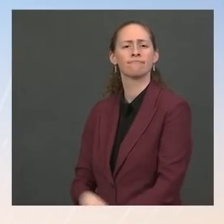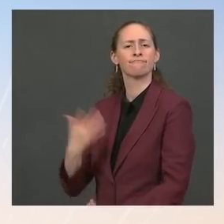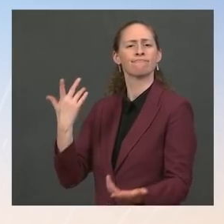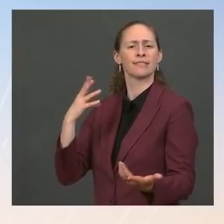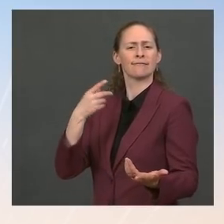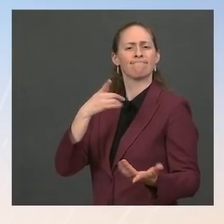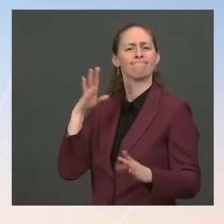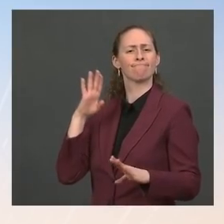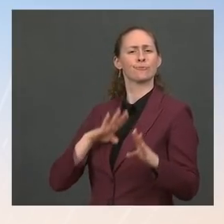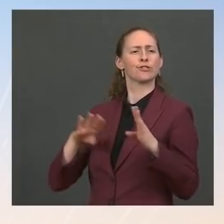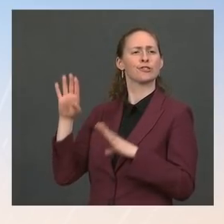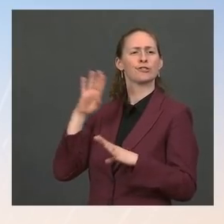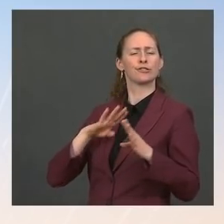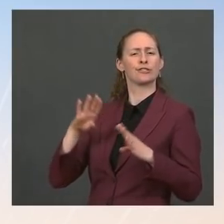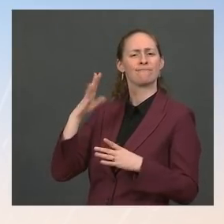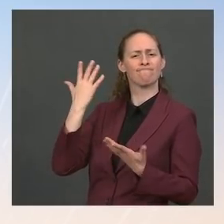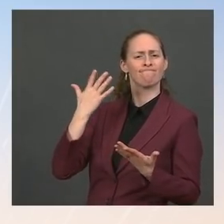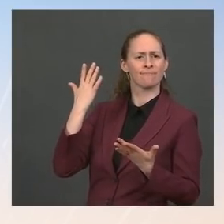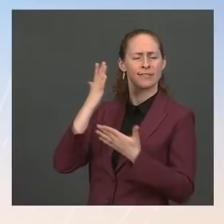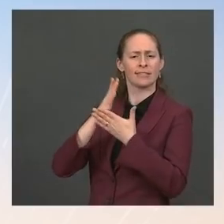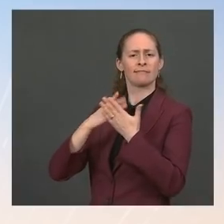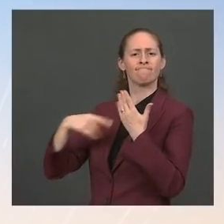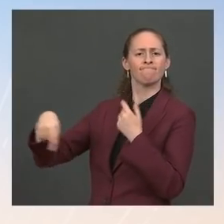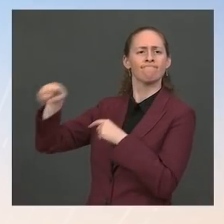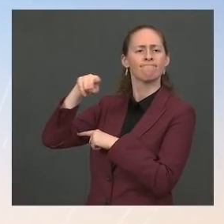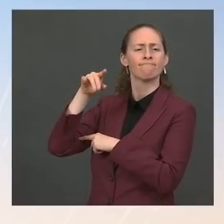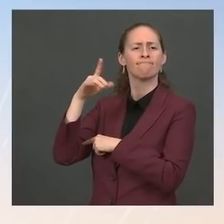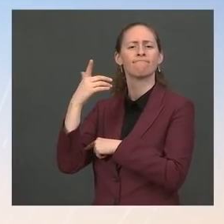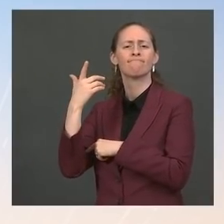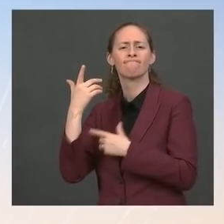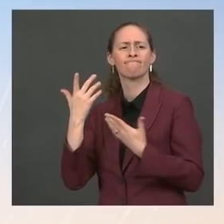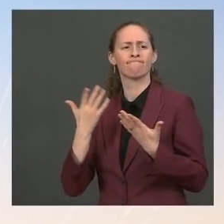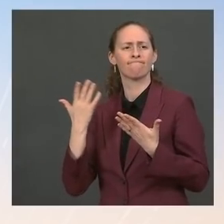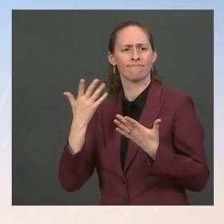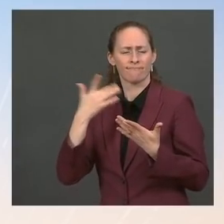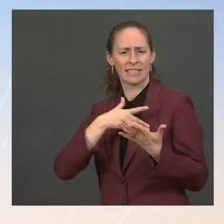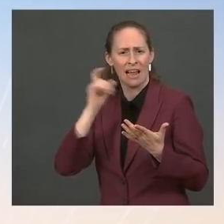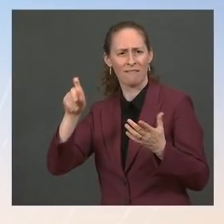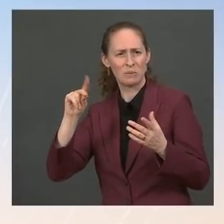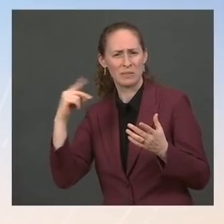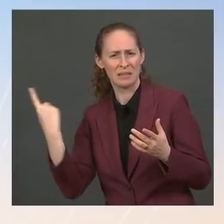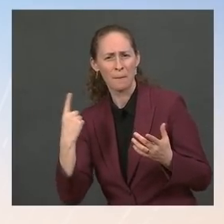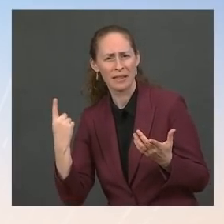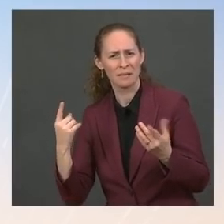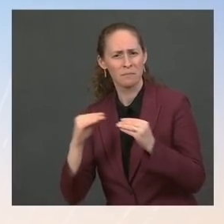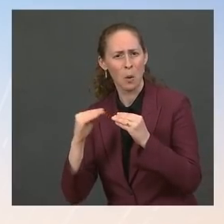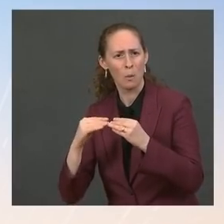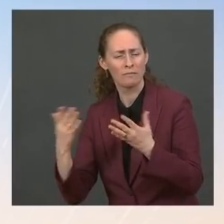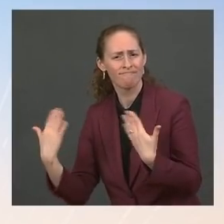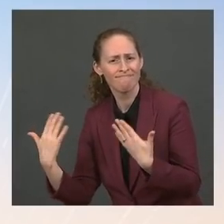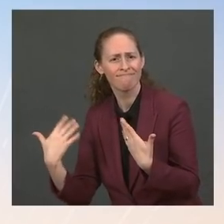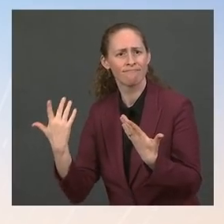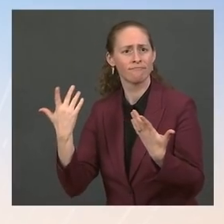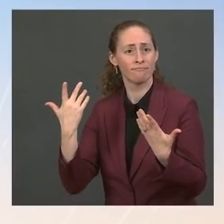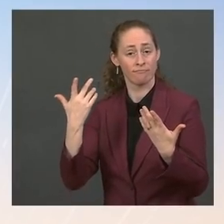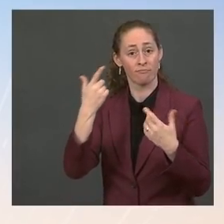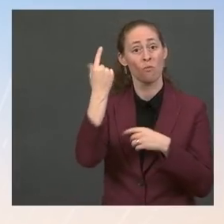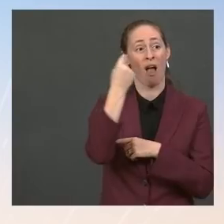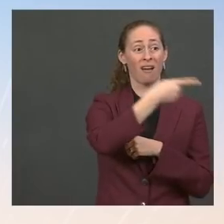and . So I'm wondering if that is a criticism that the White House agrees with, especially as the President is sort of evaluating this position going forward.